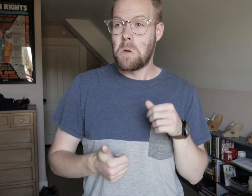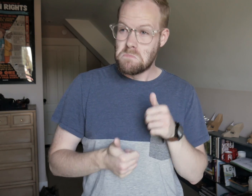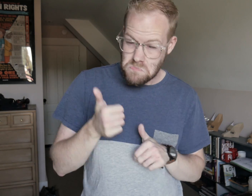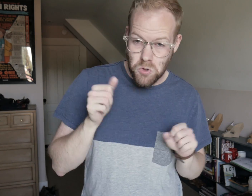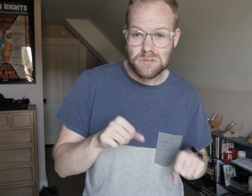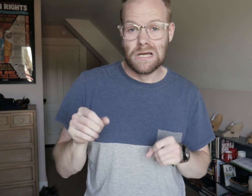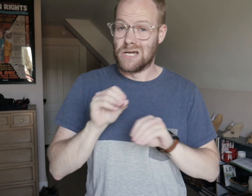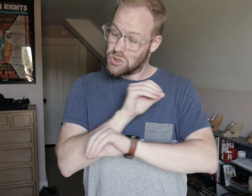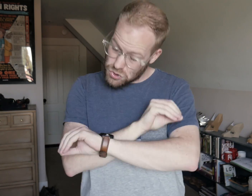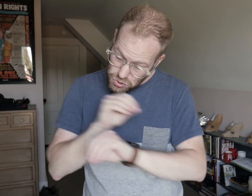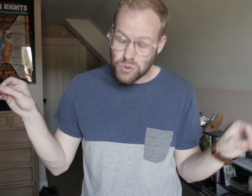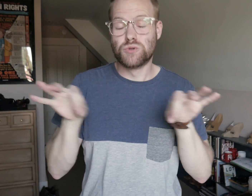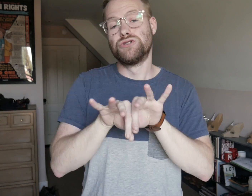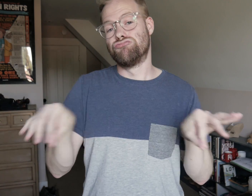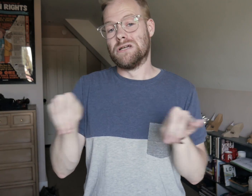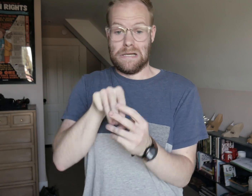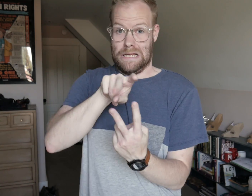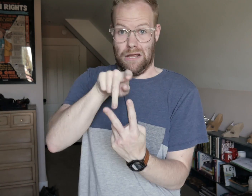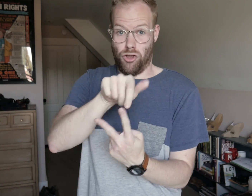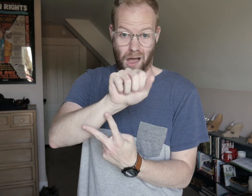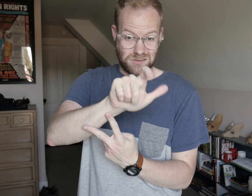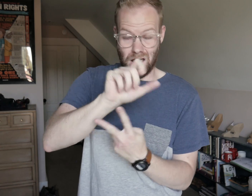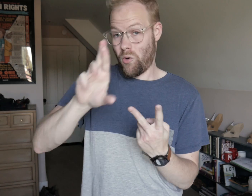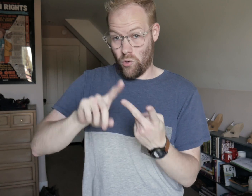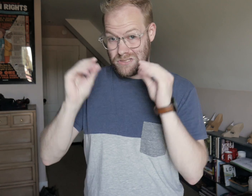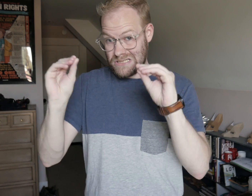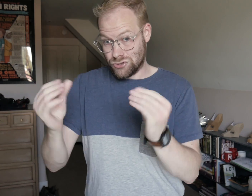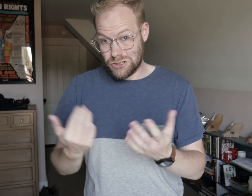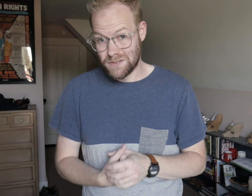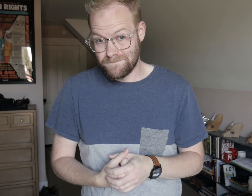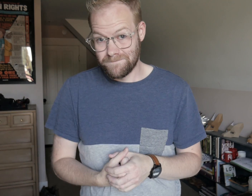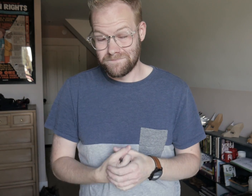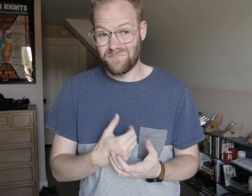most likely have no degree in either ASL or teaching,